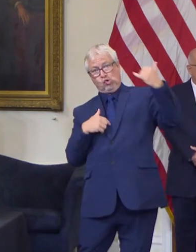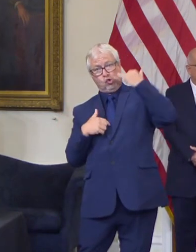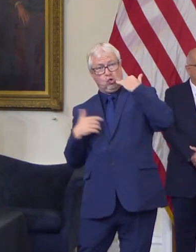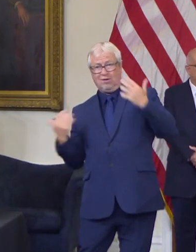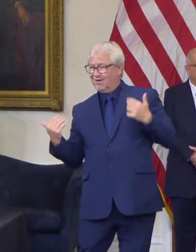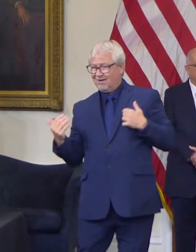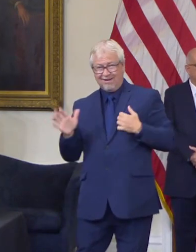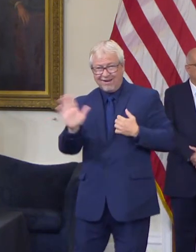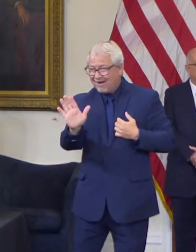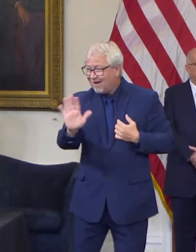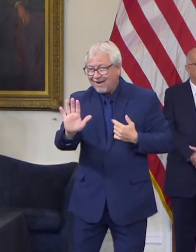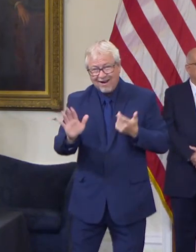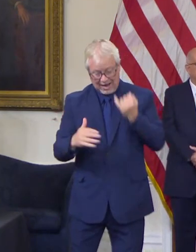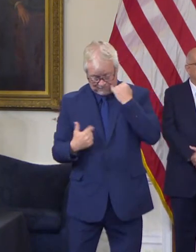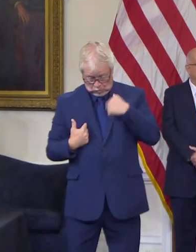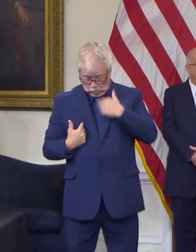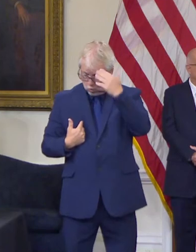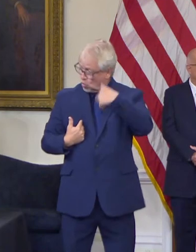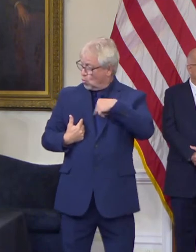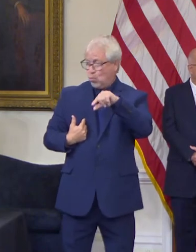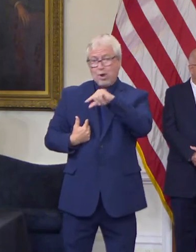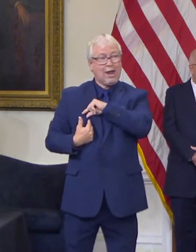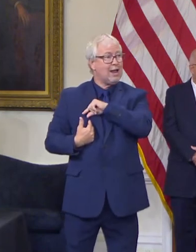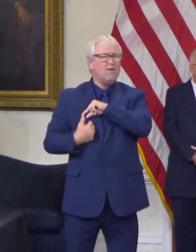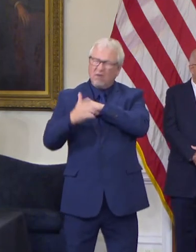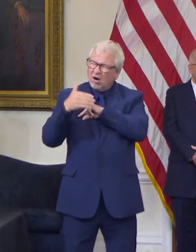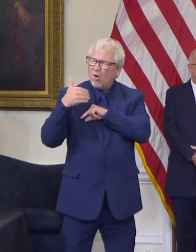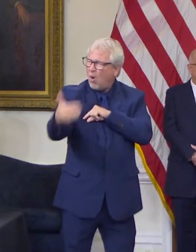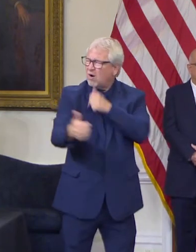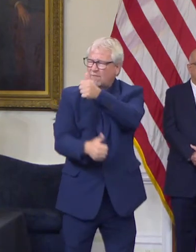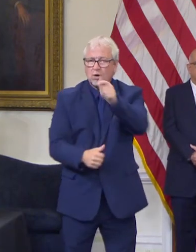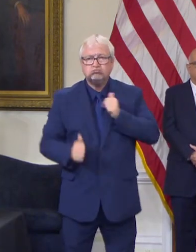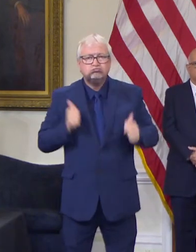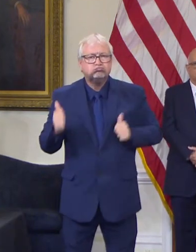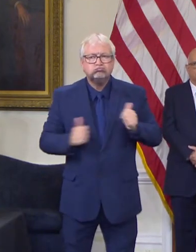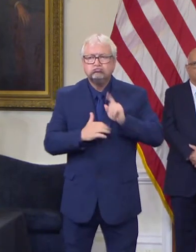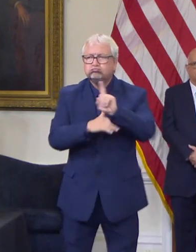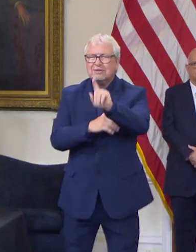If you are eligible for a booster shot, we strongly encourage you to get one right away.